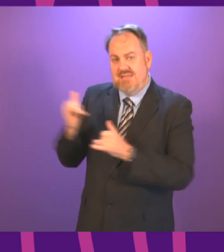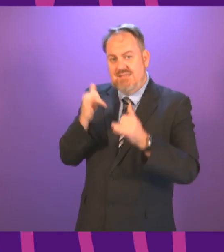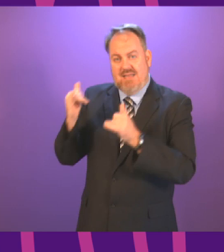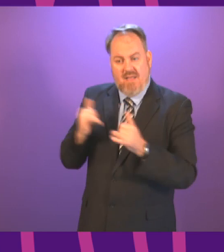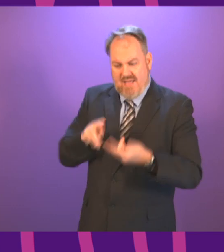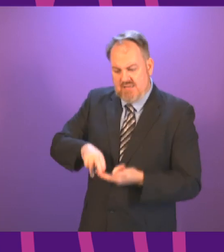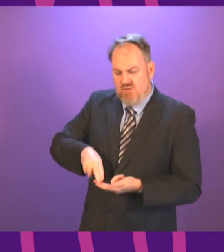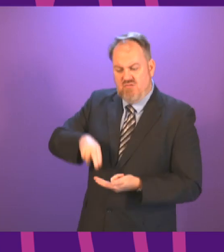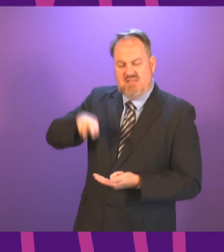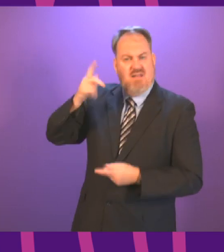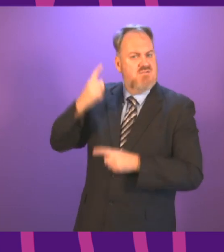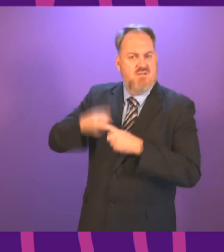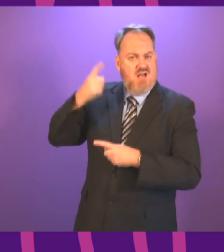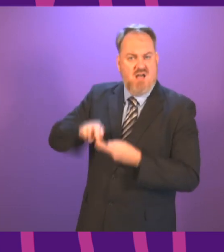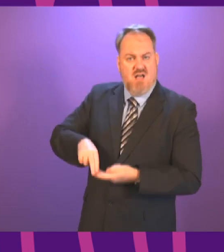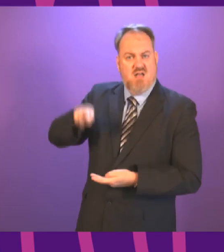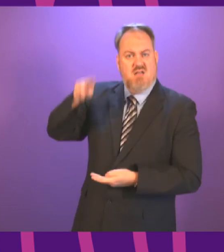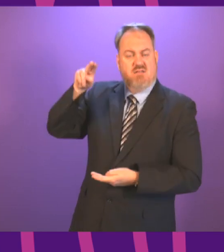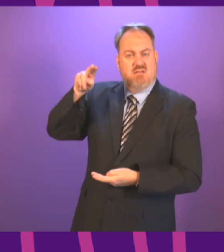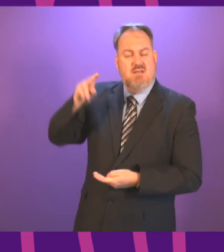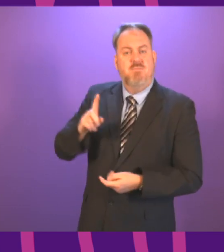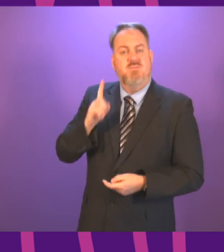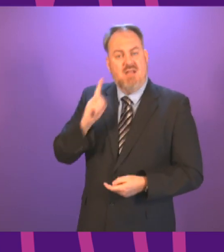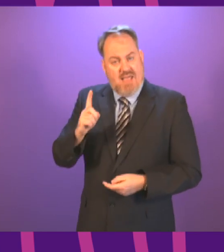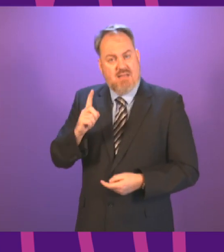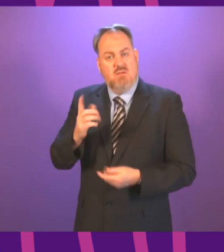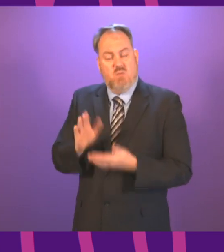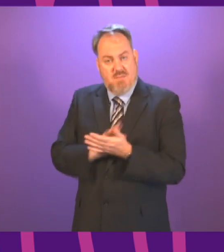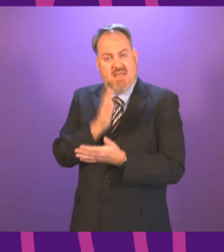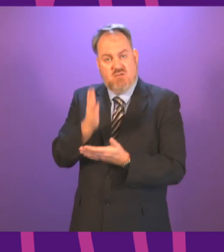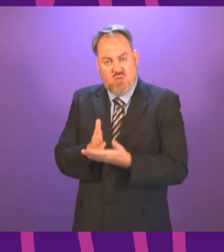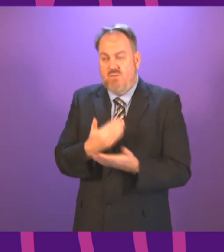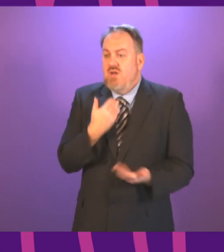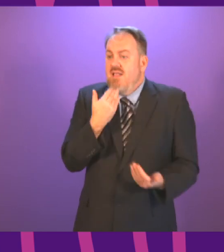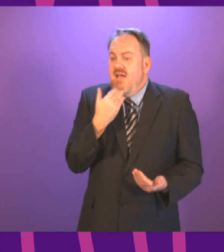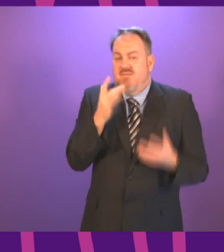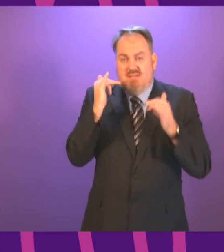so faster and have more ambitious plans for NHS Scotland’s capacity than even the capacity